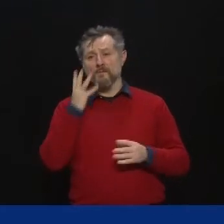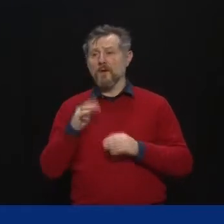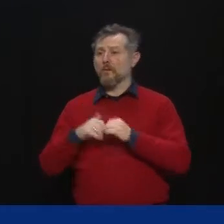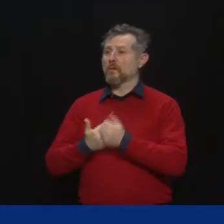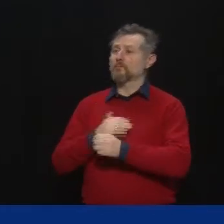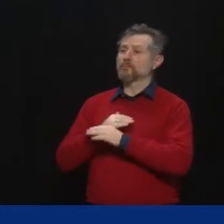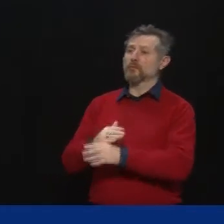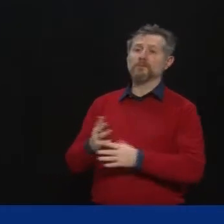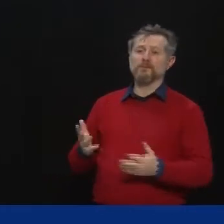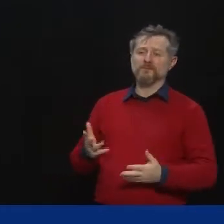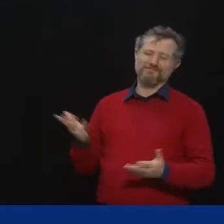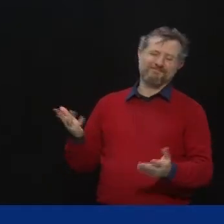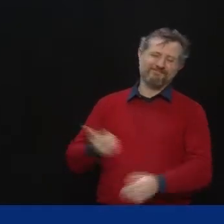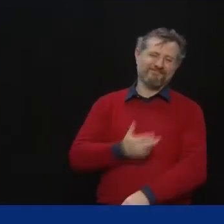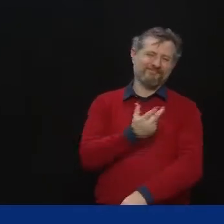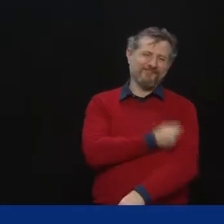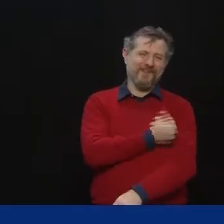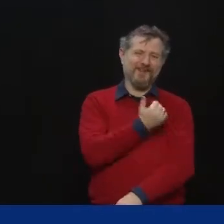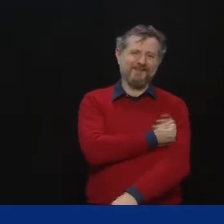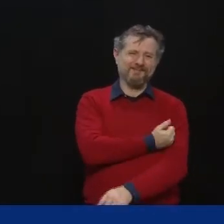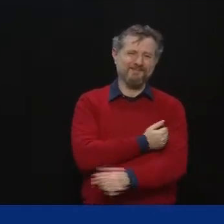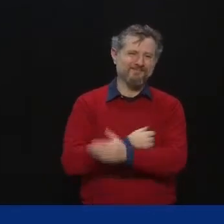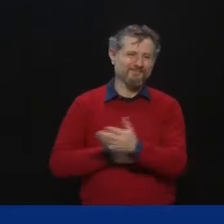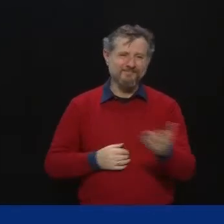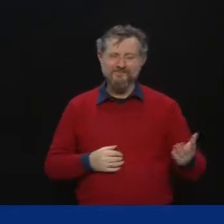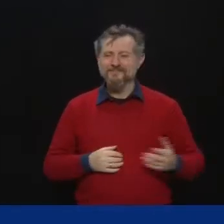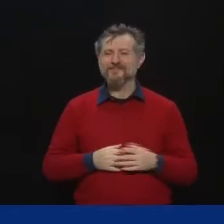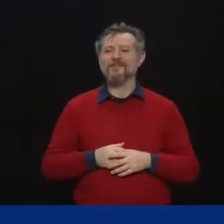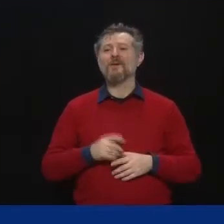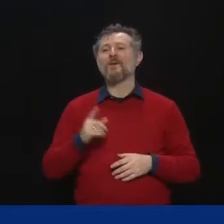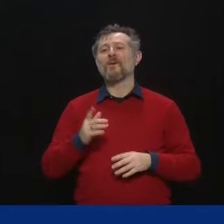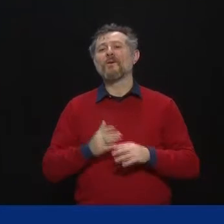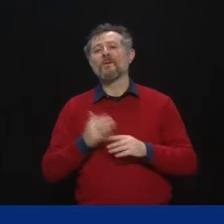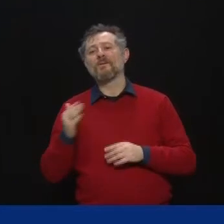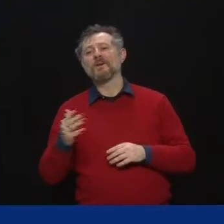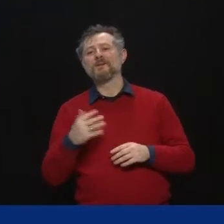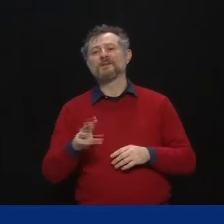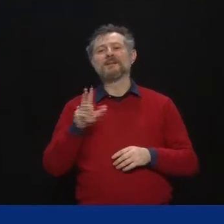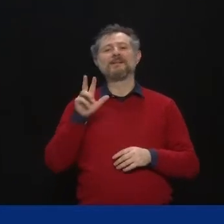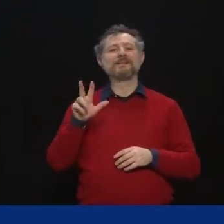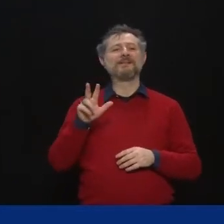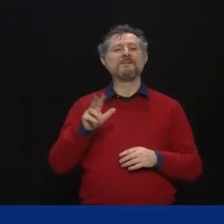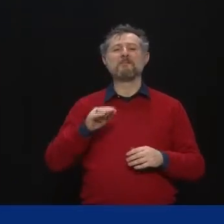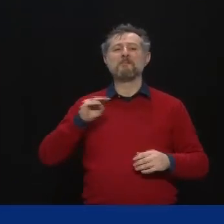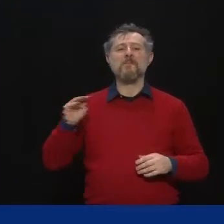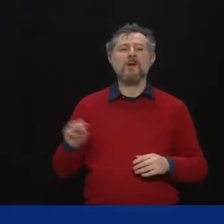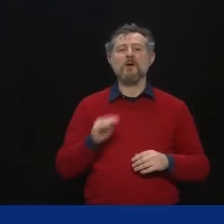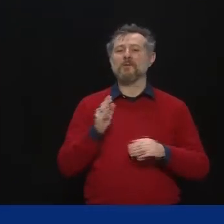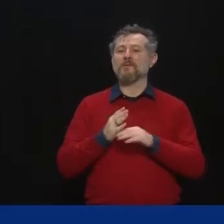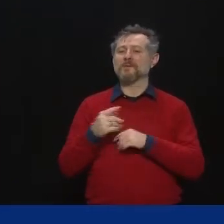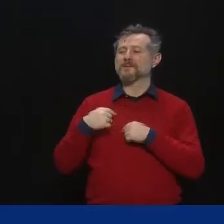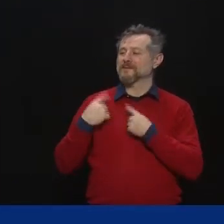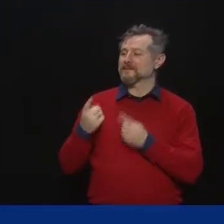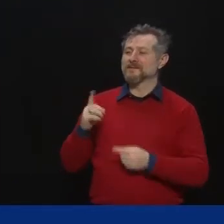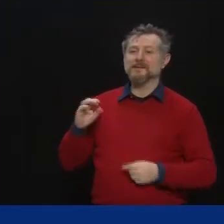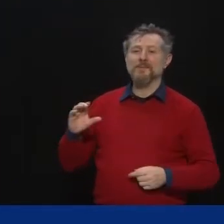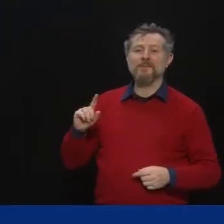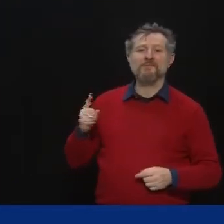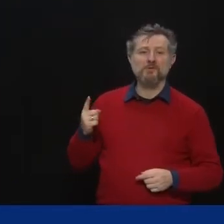DYNAMIC. WHAT DO WE HAVE TO FIGHT AGAINST HERE? WHAT DO WE HAVE TO FIGHT WITH?